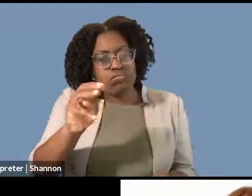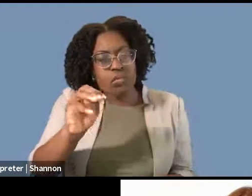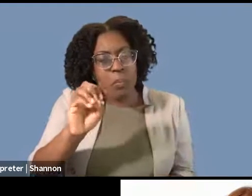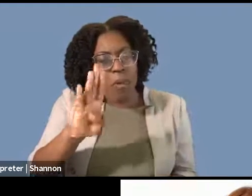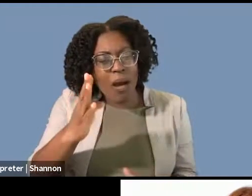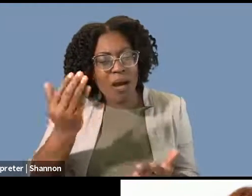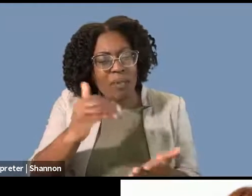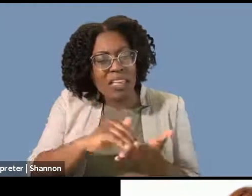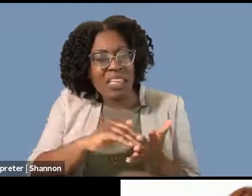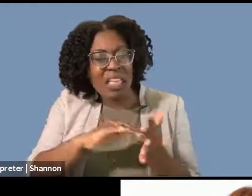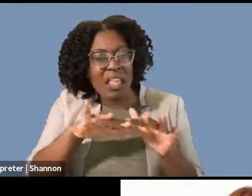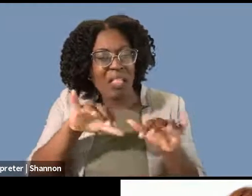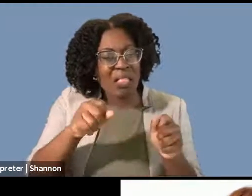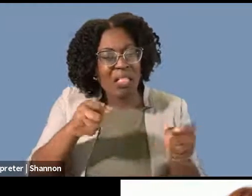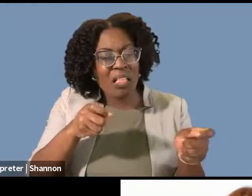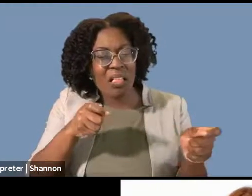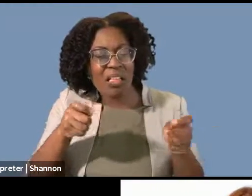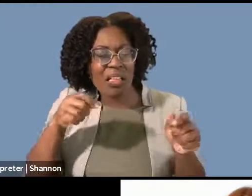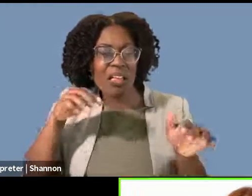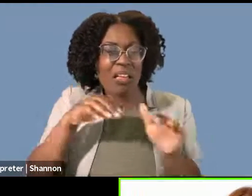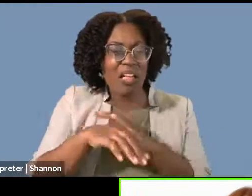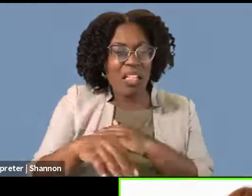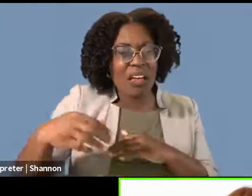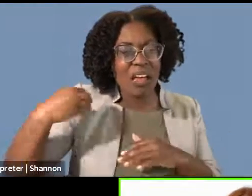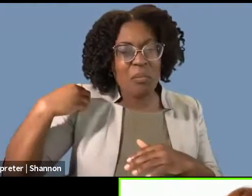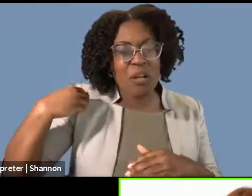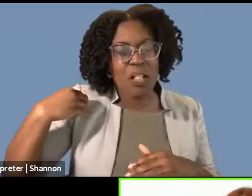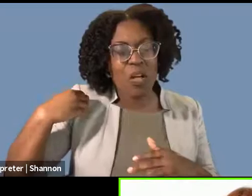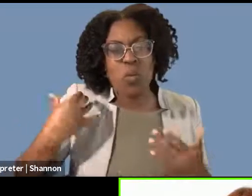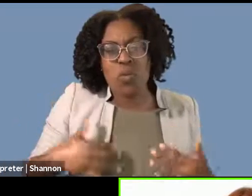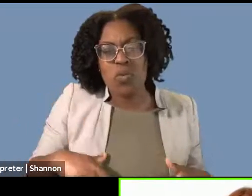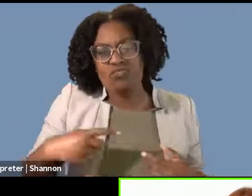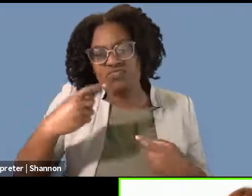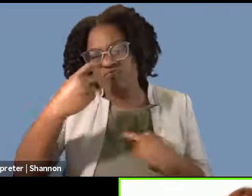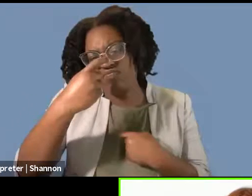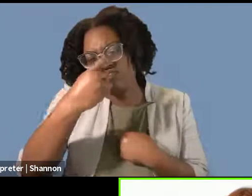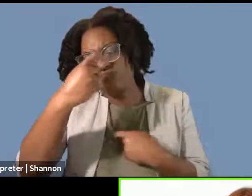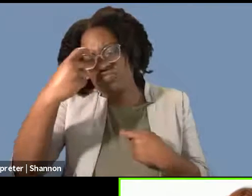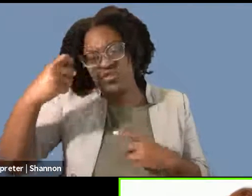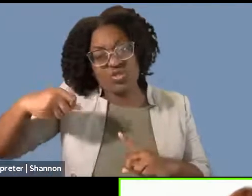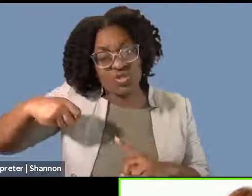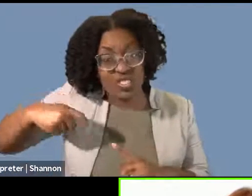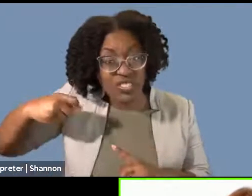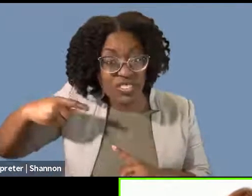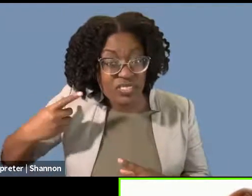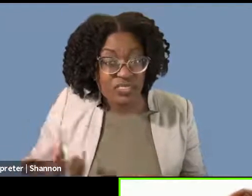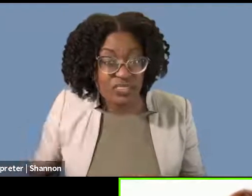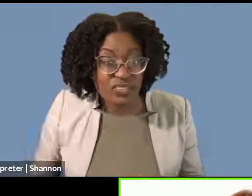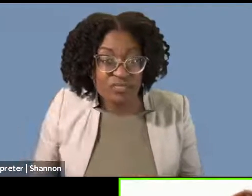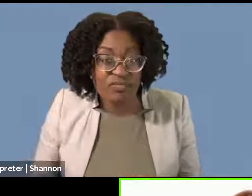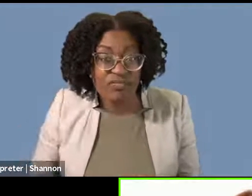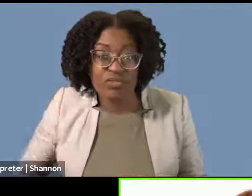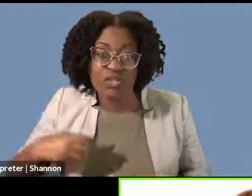long standing trauma over these kinds of events. MELINDA EPLER: Yeah, absolutely. Absolutely.